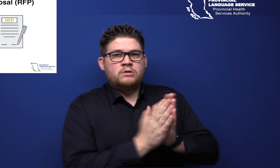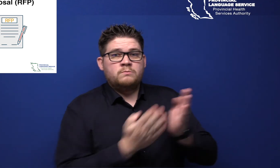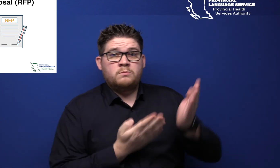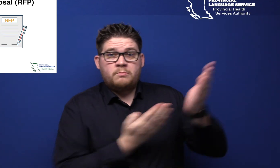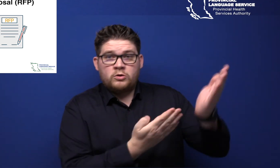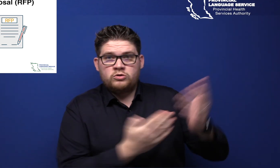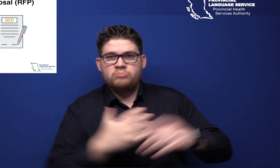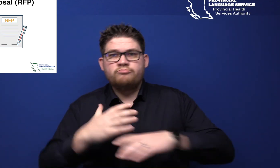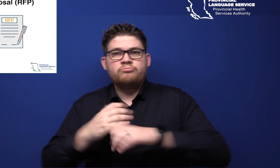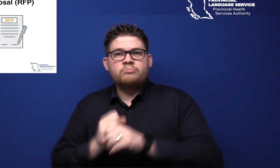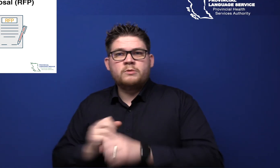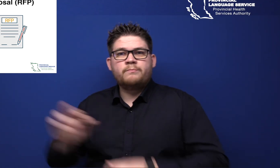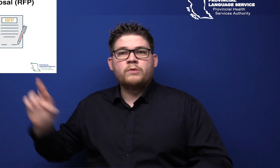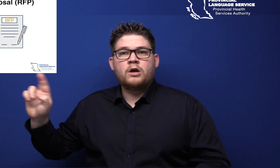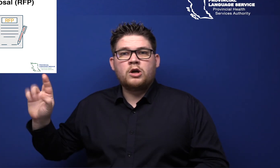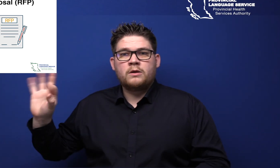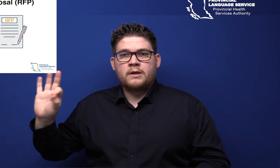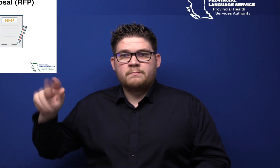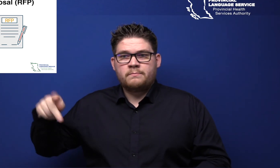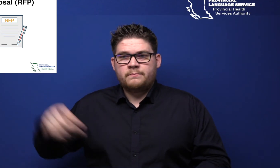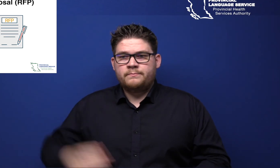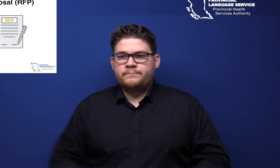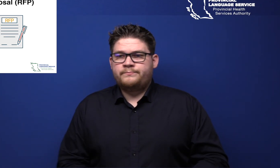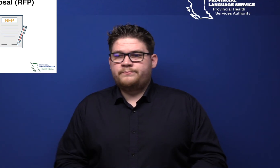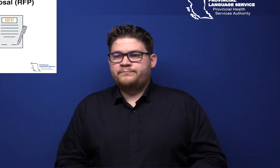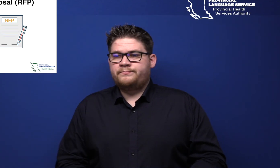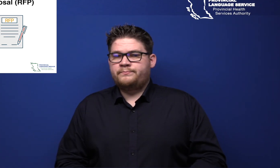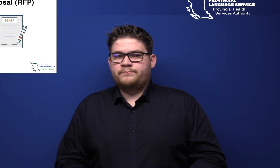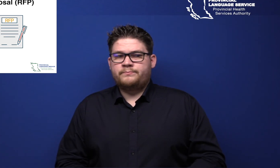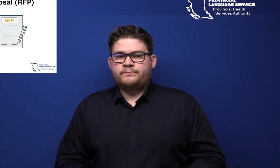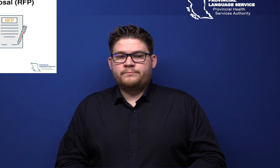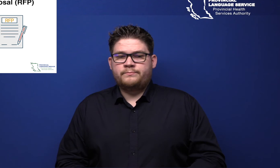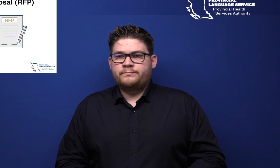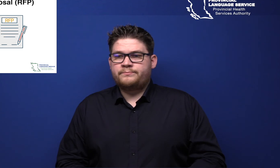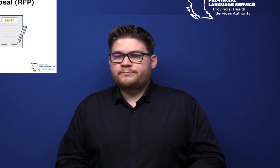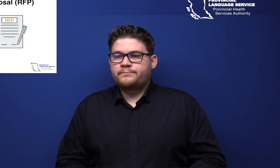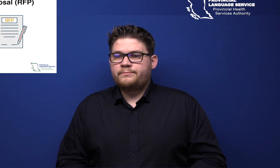PMSLIS REQUEST FOR PROPOSAL (RFP).